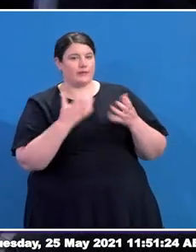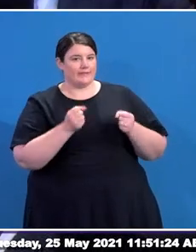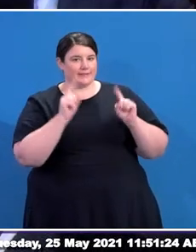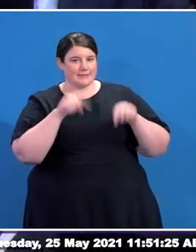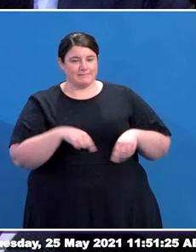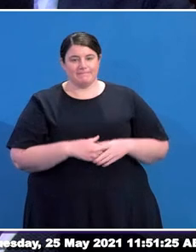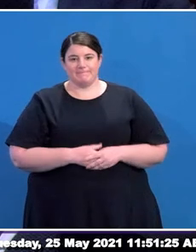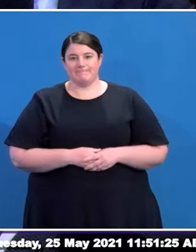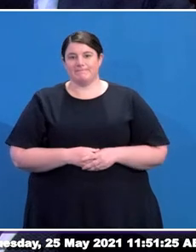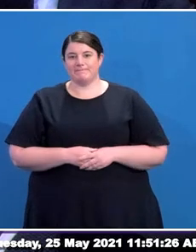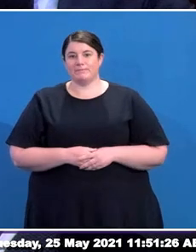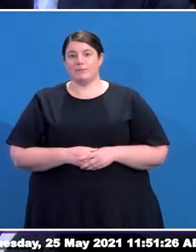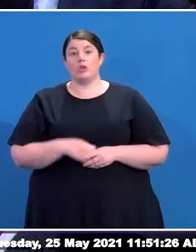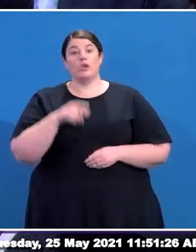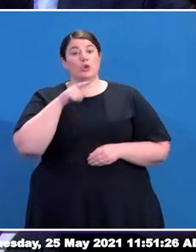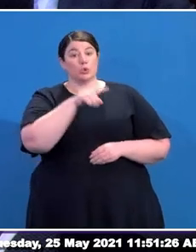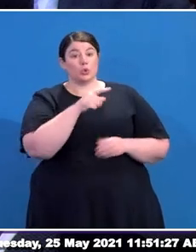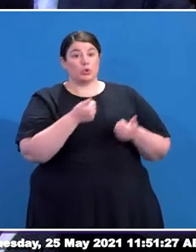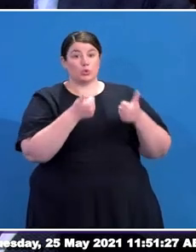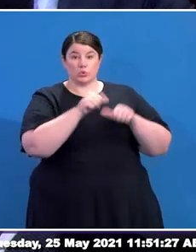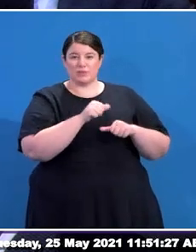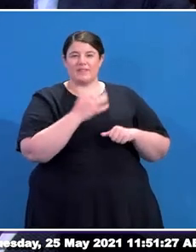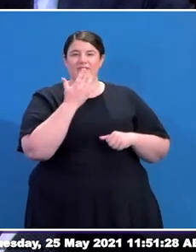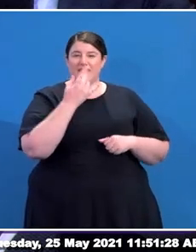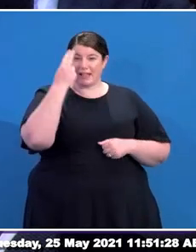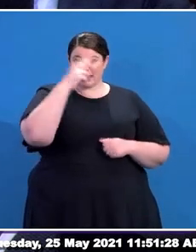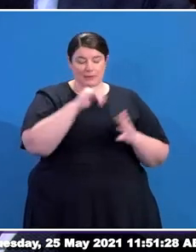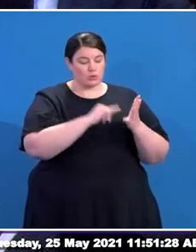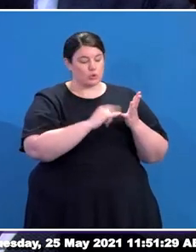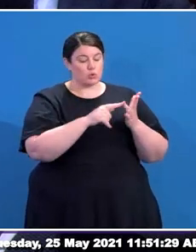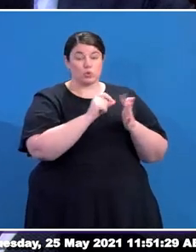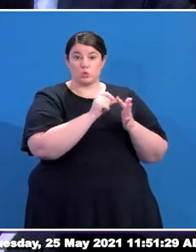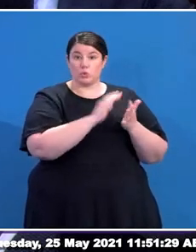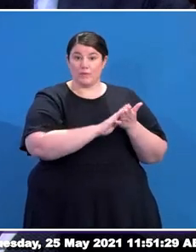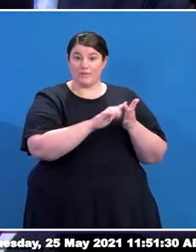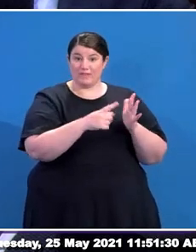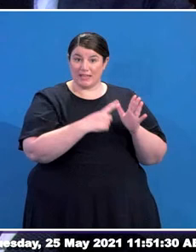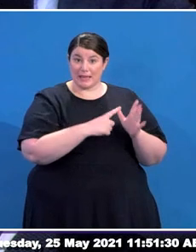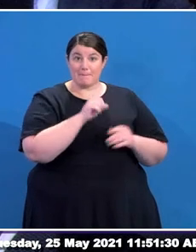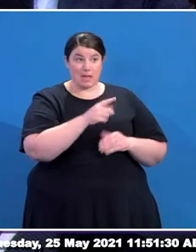Now, you are using the pseudonym, Sophia, but you have given your full name and address to the Royal Commission.